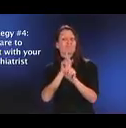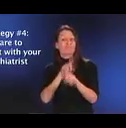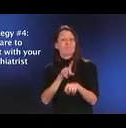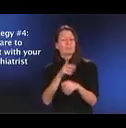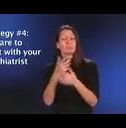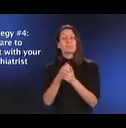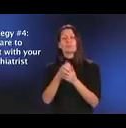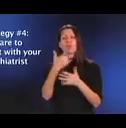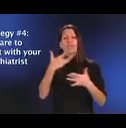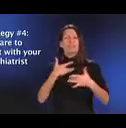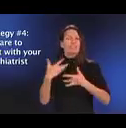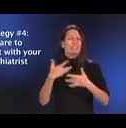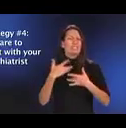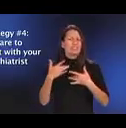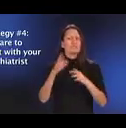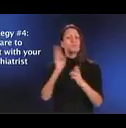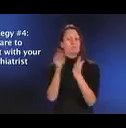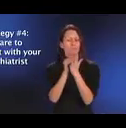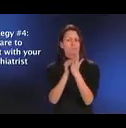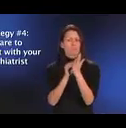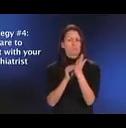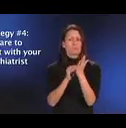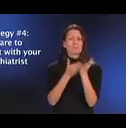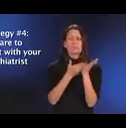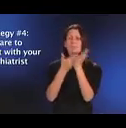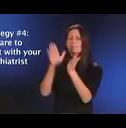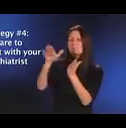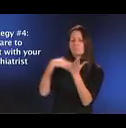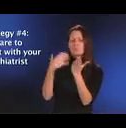They should write down their concerns and show them to the doctor.